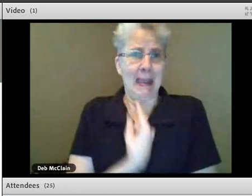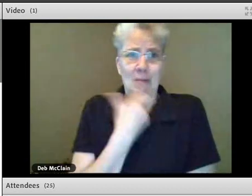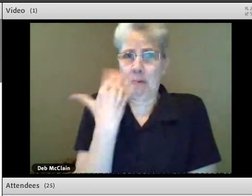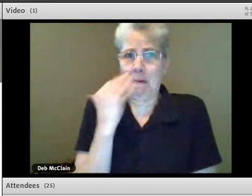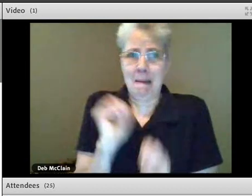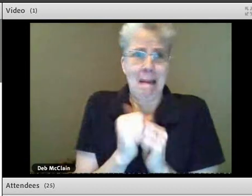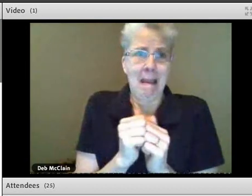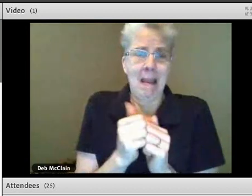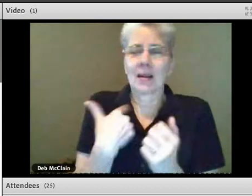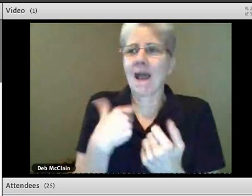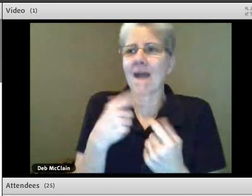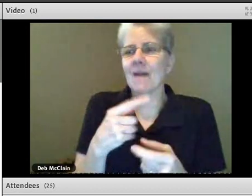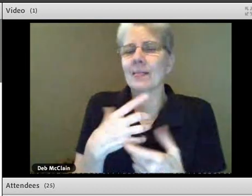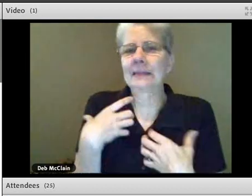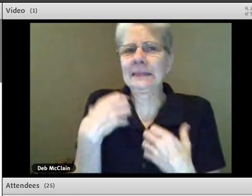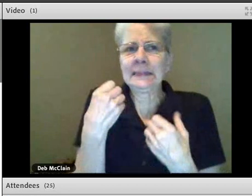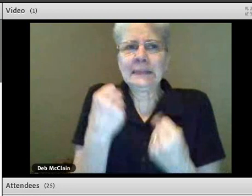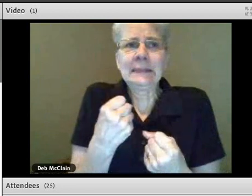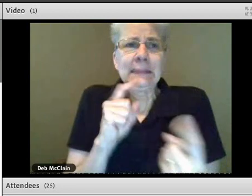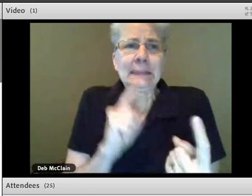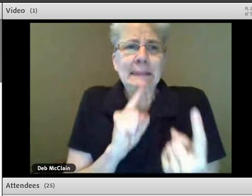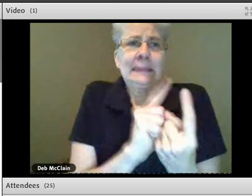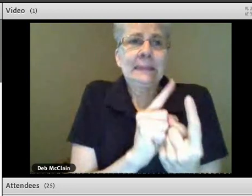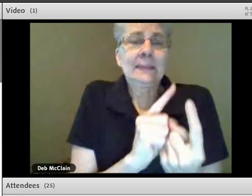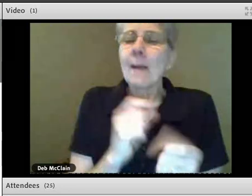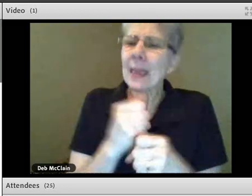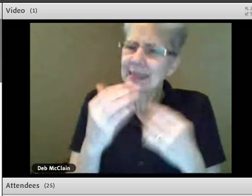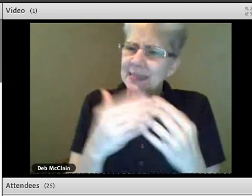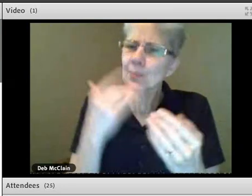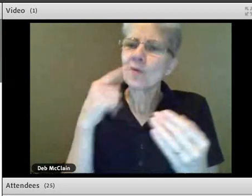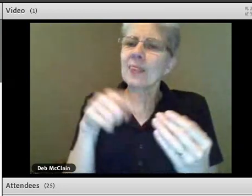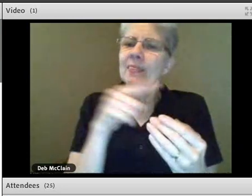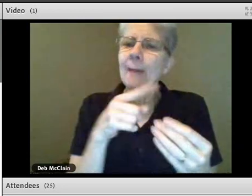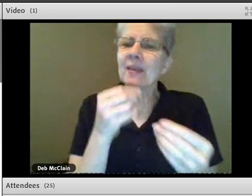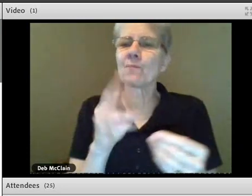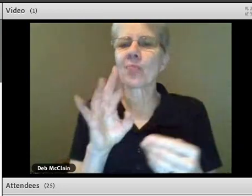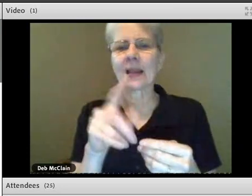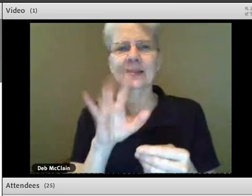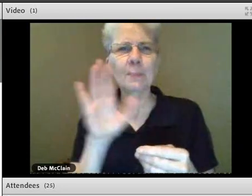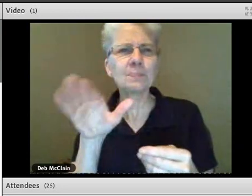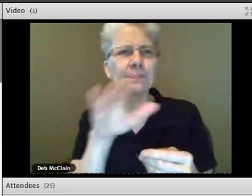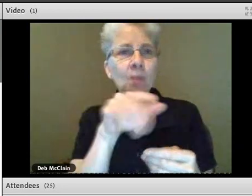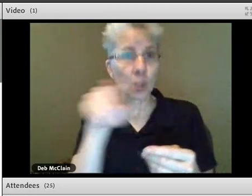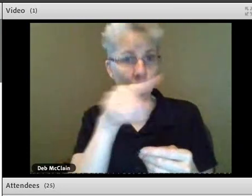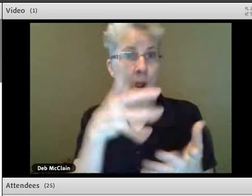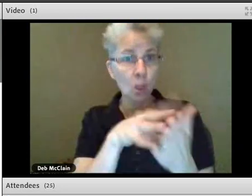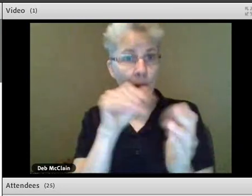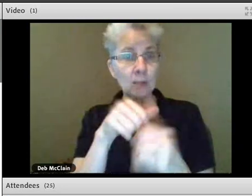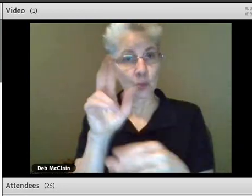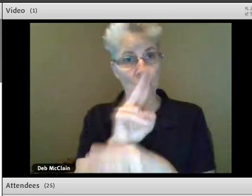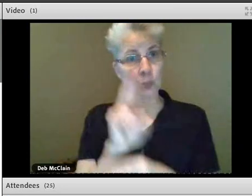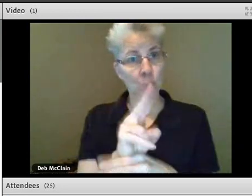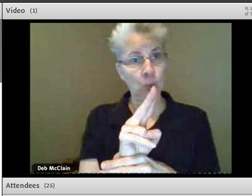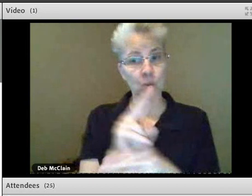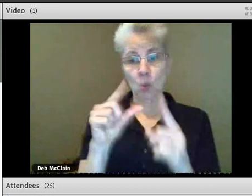and I finally worked up the courage," so what if we made it more simple for them by giving them that link and saying, "Hey, you want to learn how to use Word, PowerPoint, Excel.